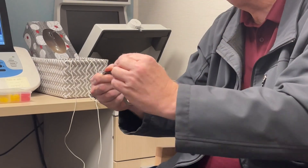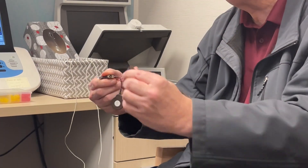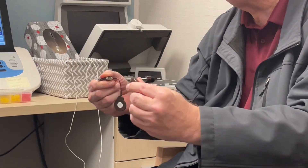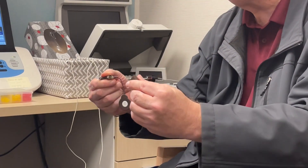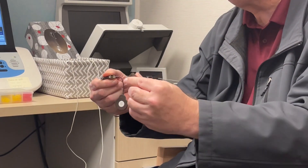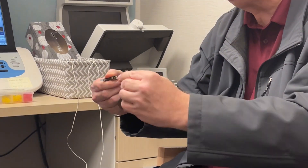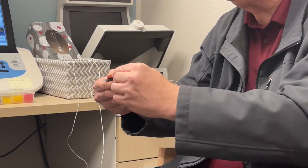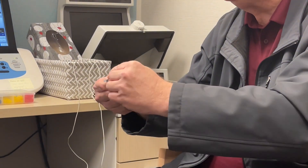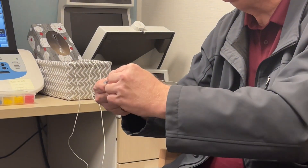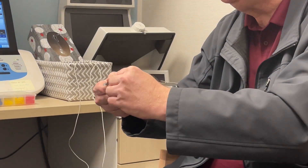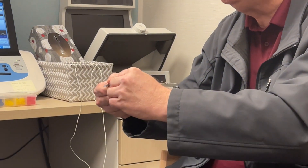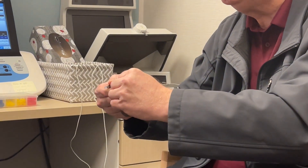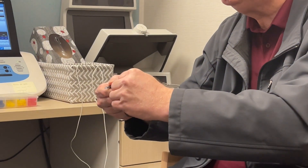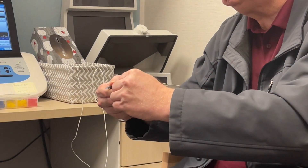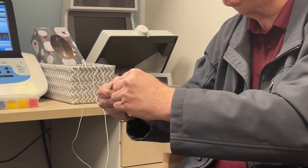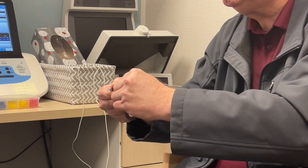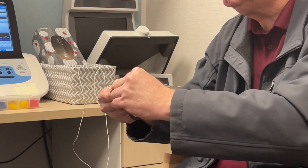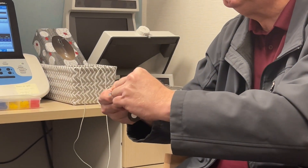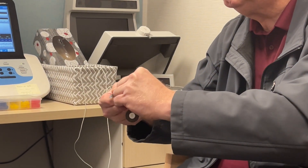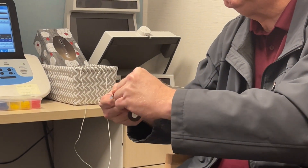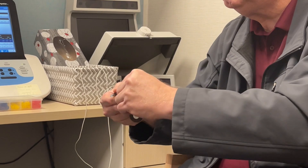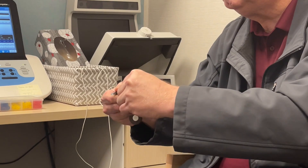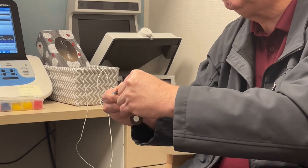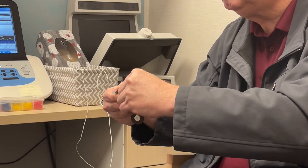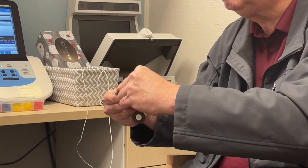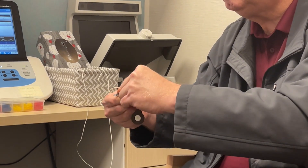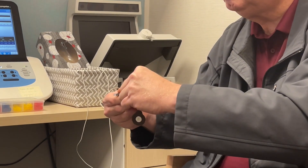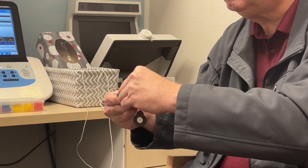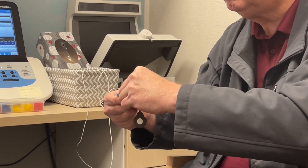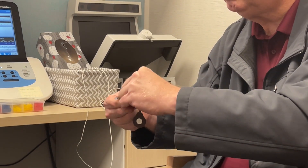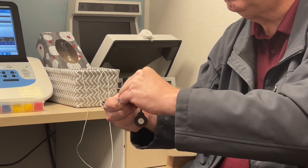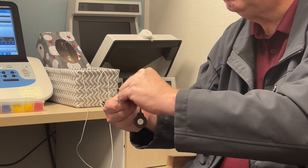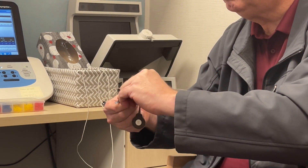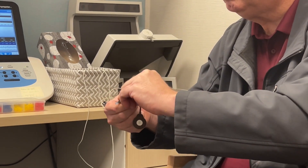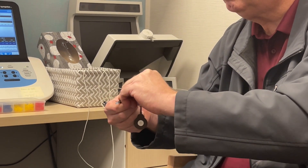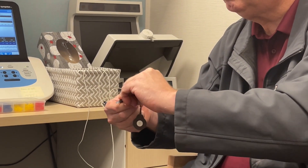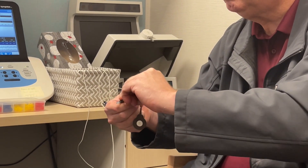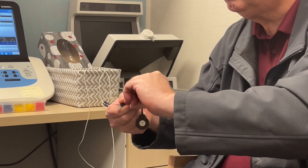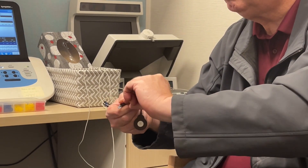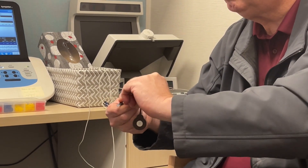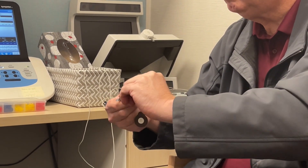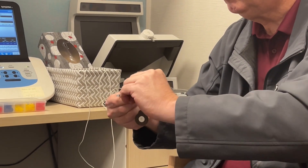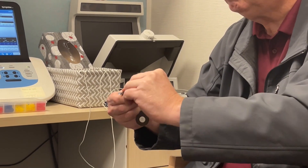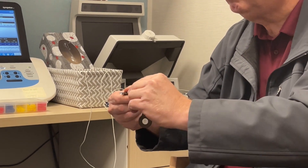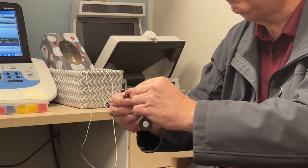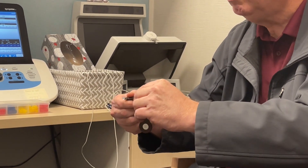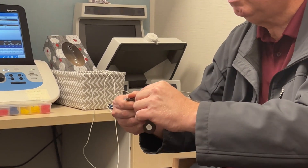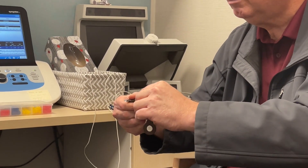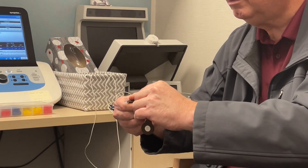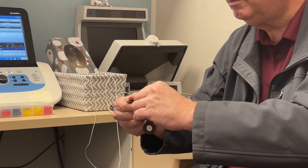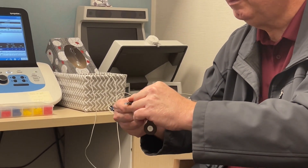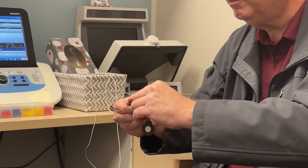perfect Beau oh so